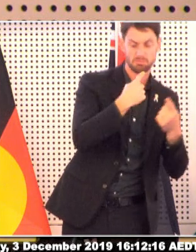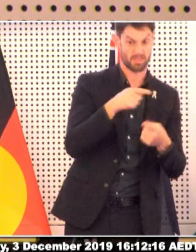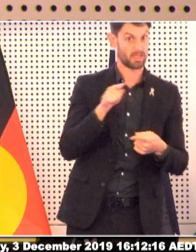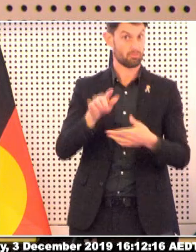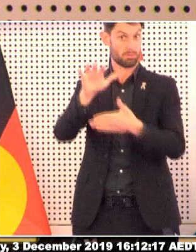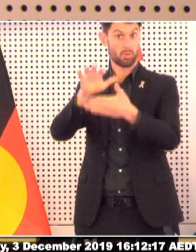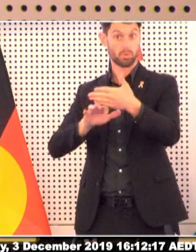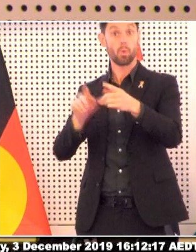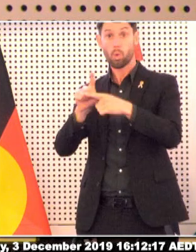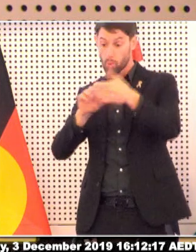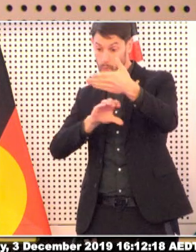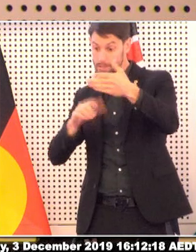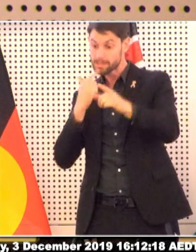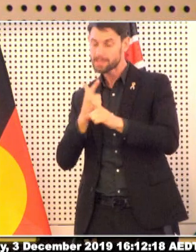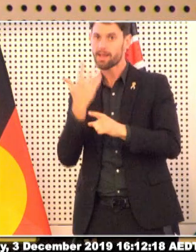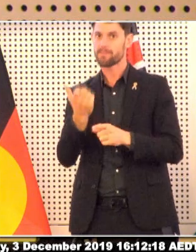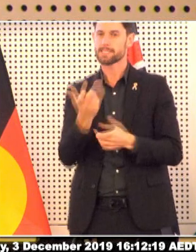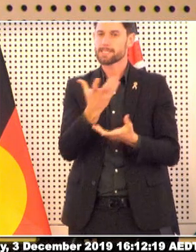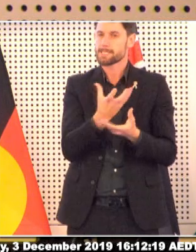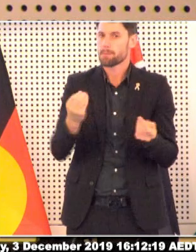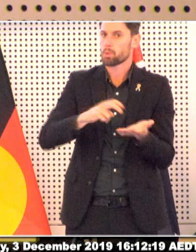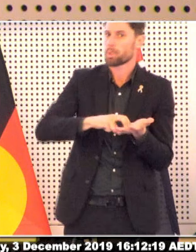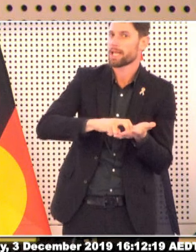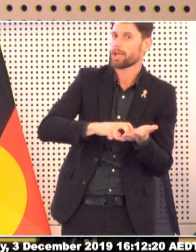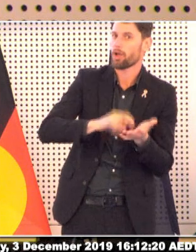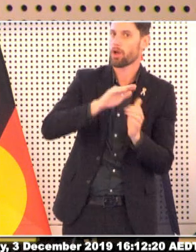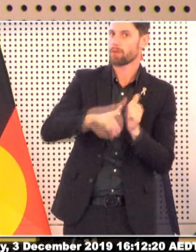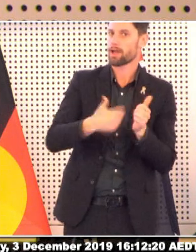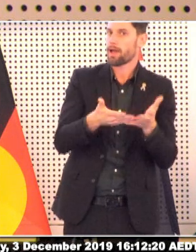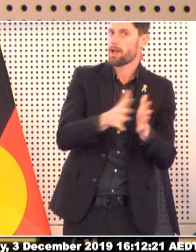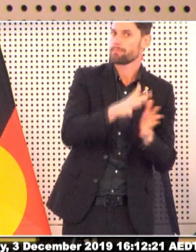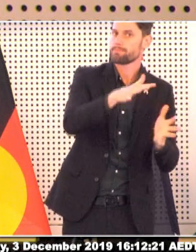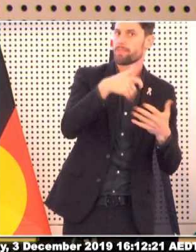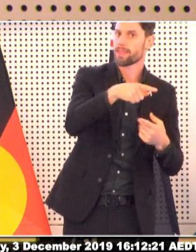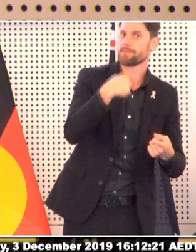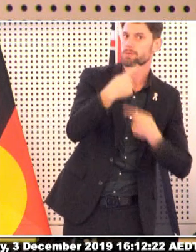that data is collected but explains what is done in an attempt to capture that data